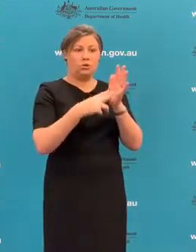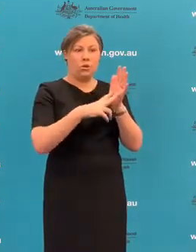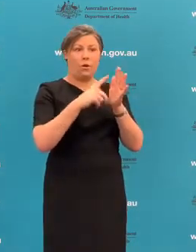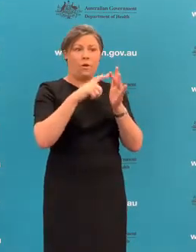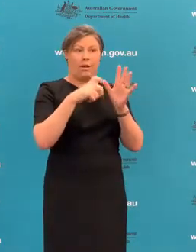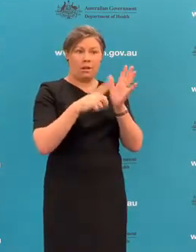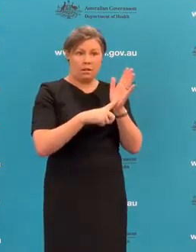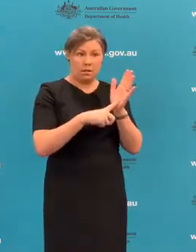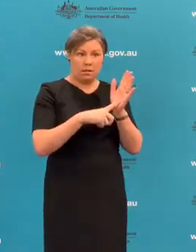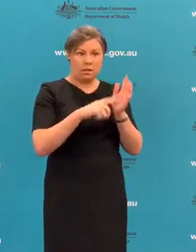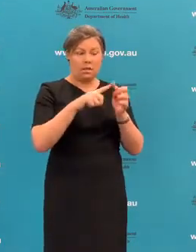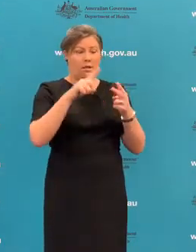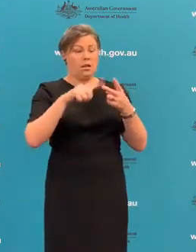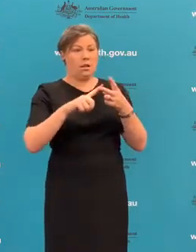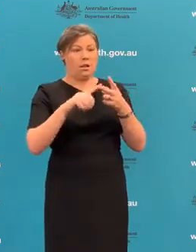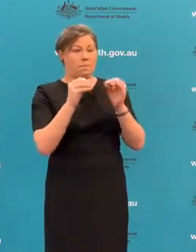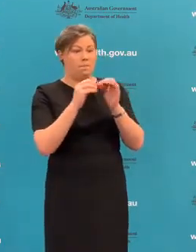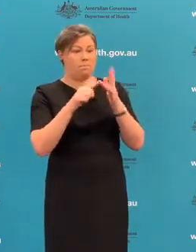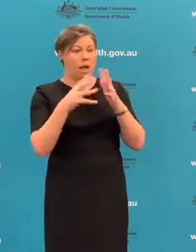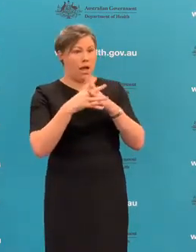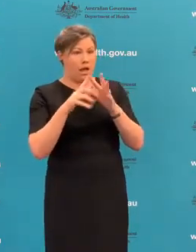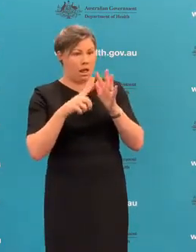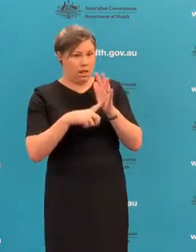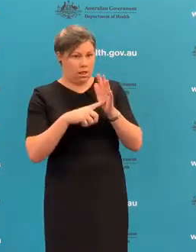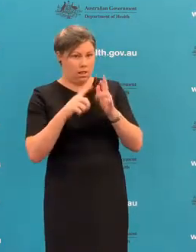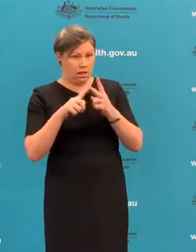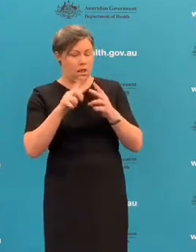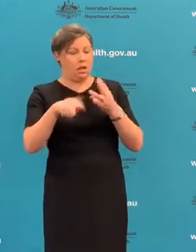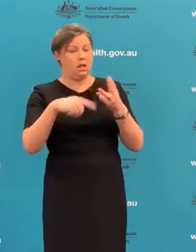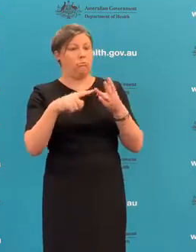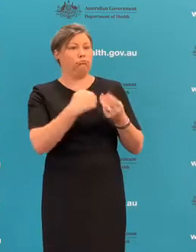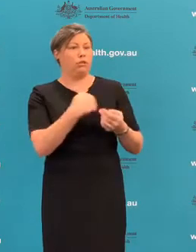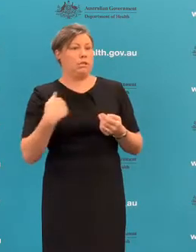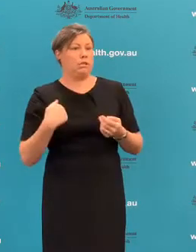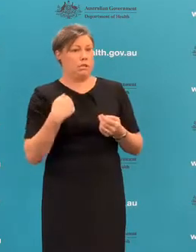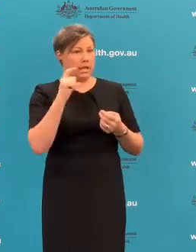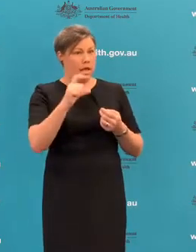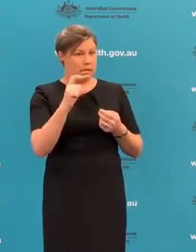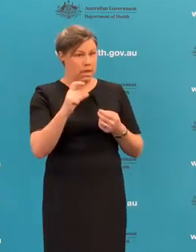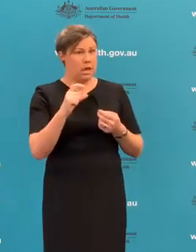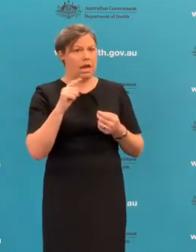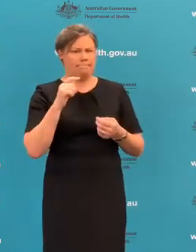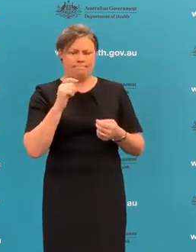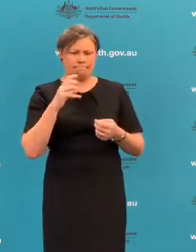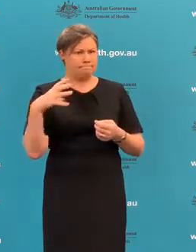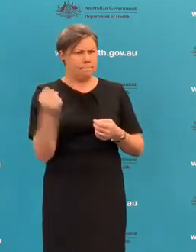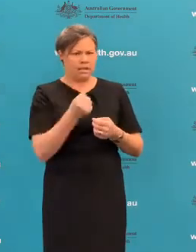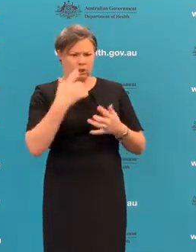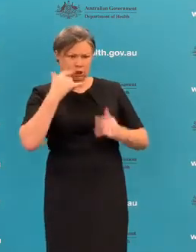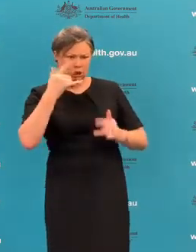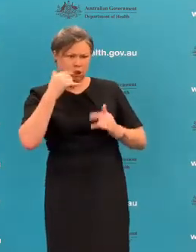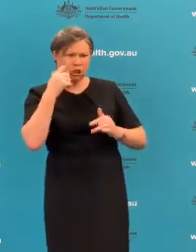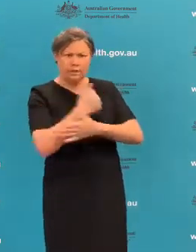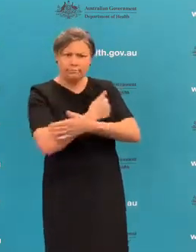but sorry bowel cancer, cervical cancer and breast cancer and can detect changes before cancer occurs or detect these cancers earlier